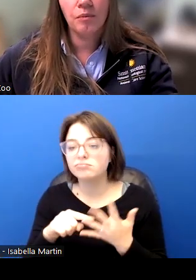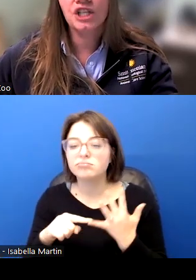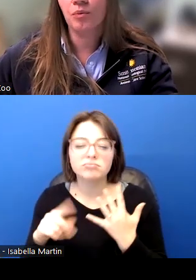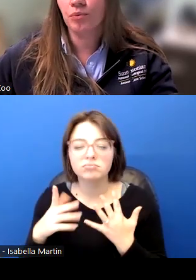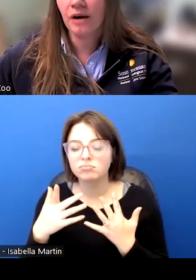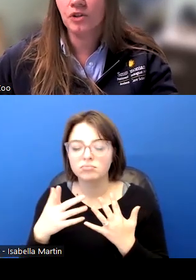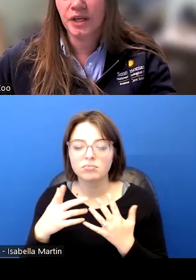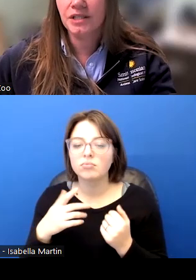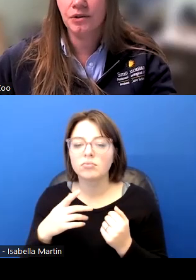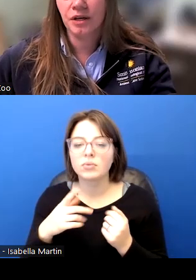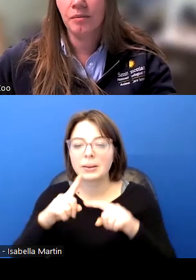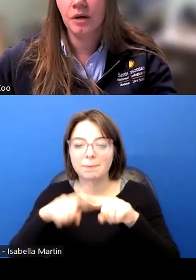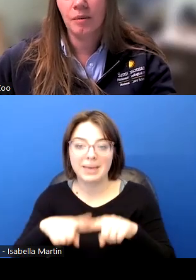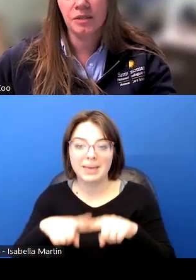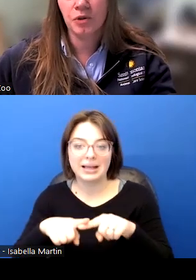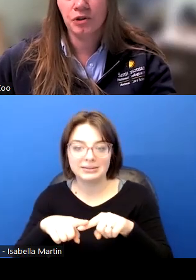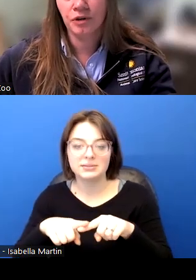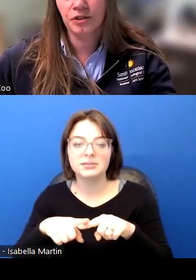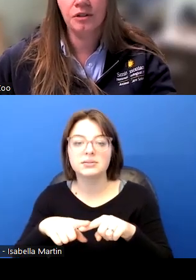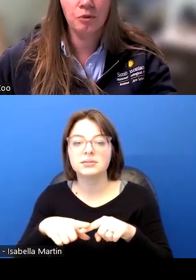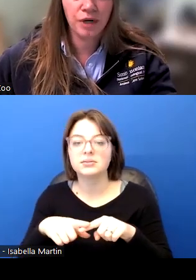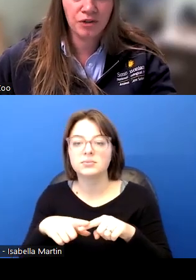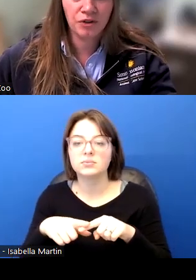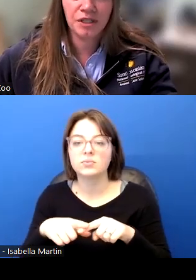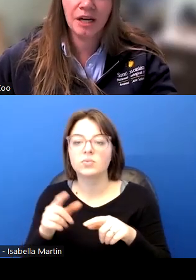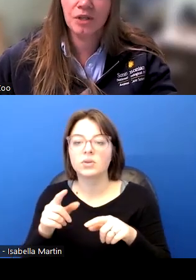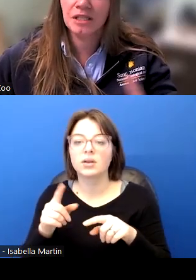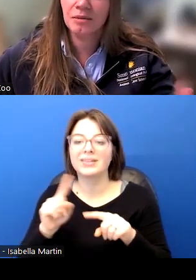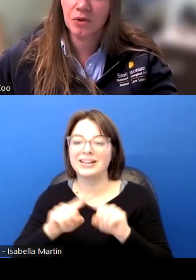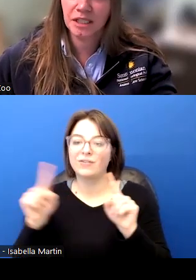much of a browser we consider them. As opposed to a grazer browser is an animal that's eating mostly